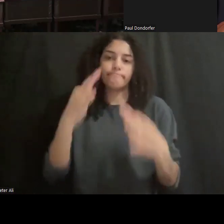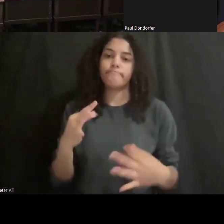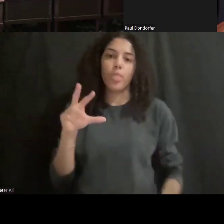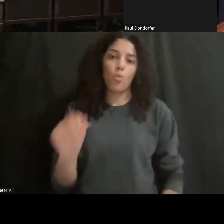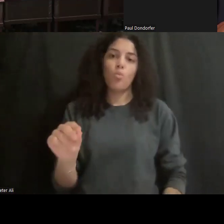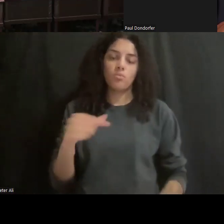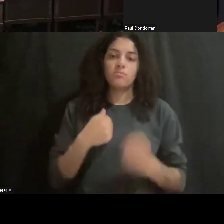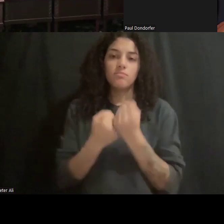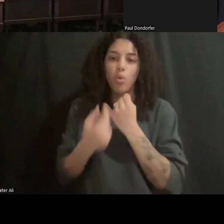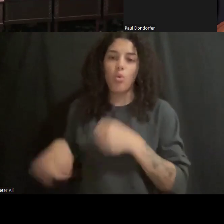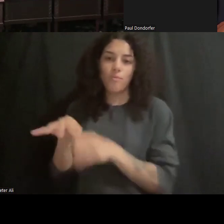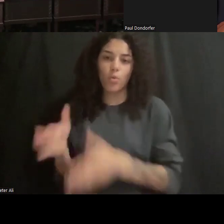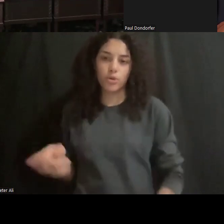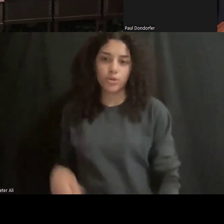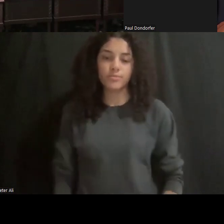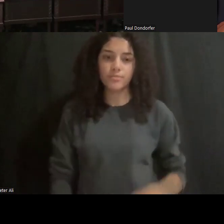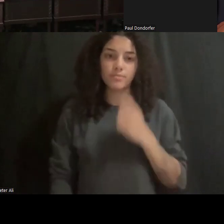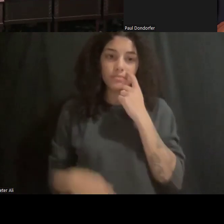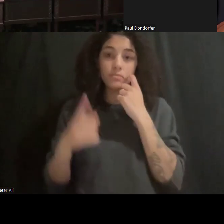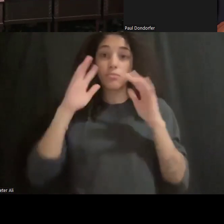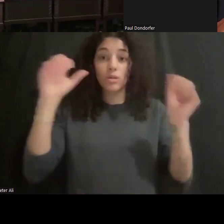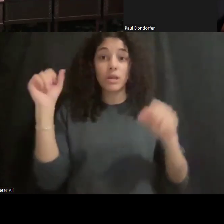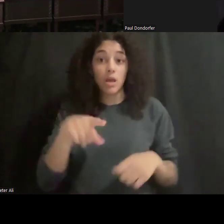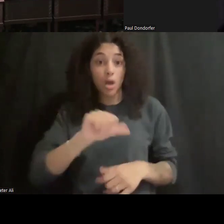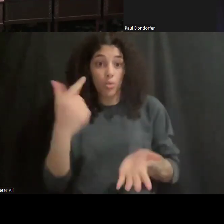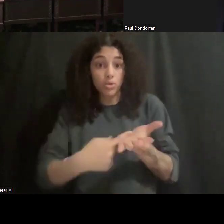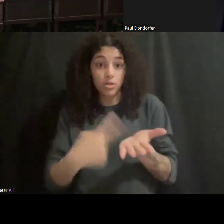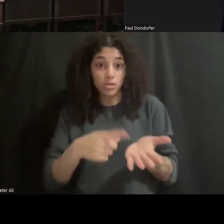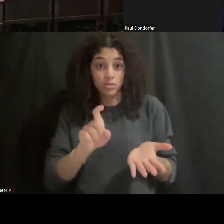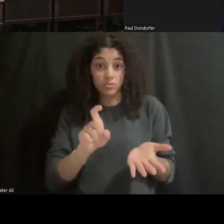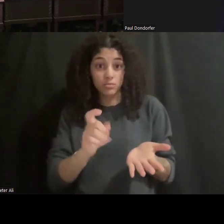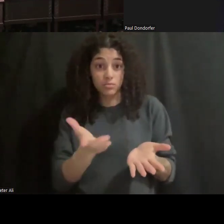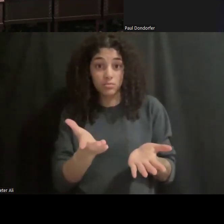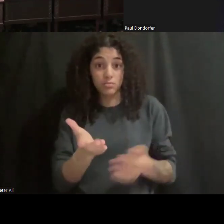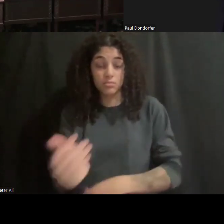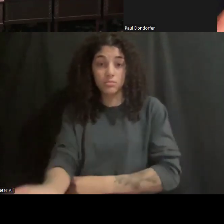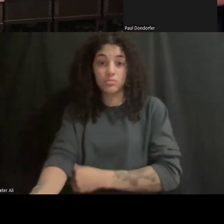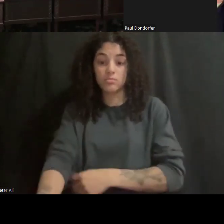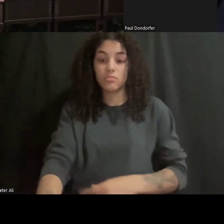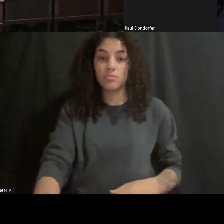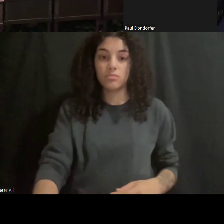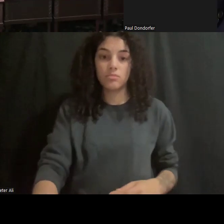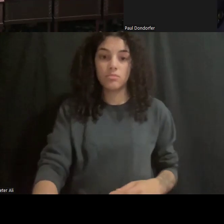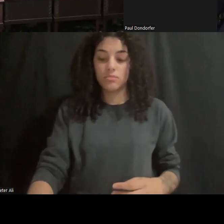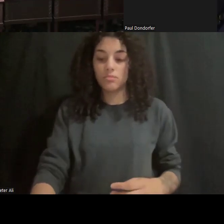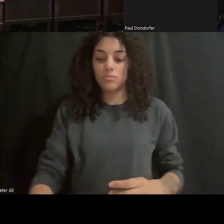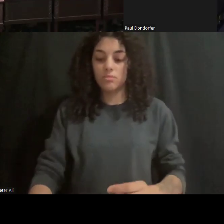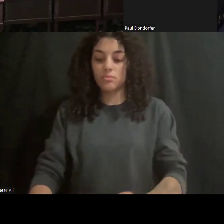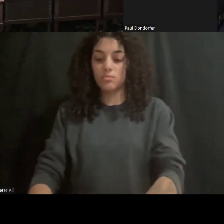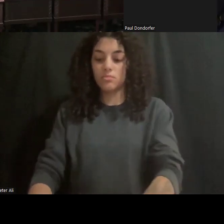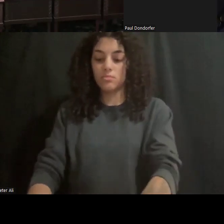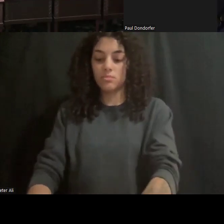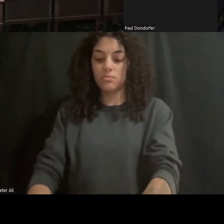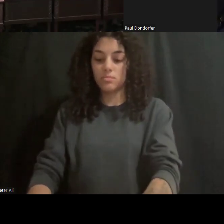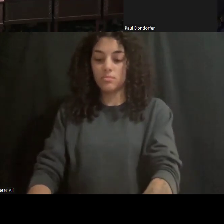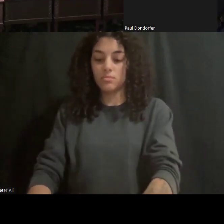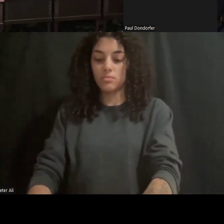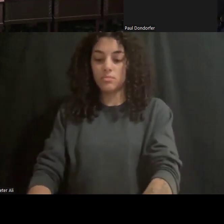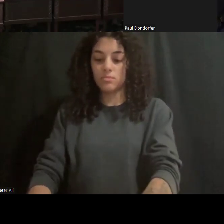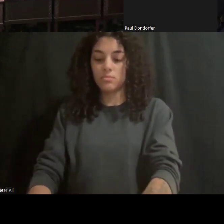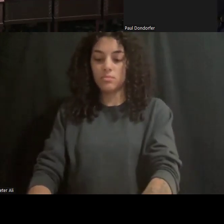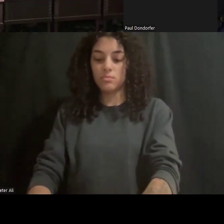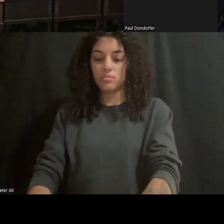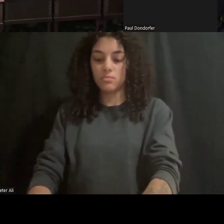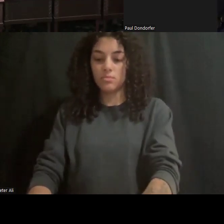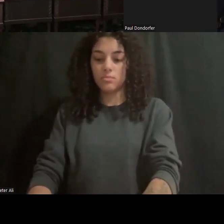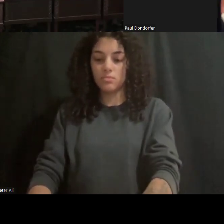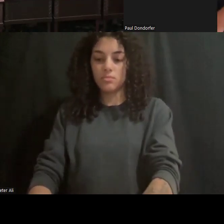Right Okay Thank you Any other discussion I don't know if I saw hands on there Legislator Delasio